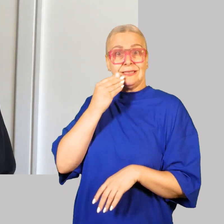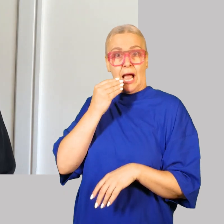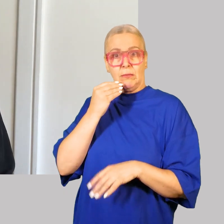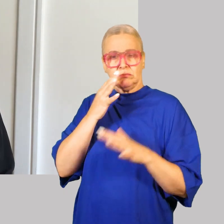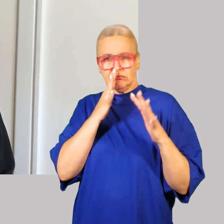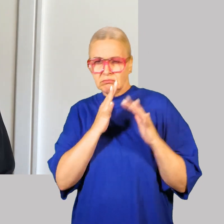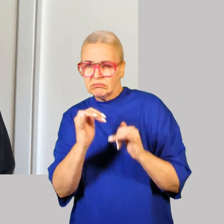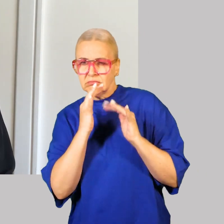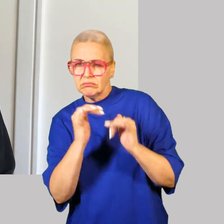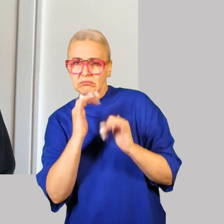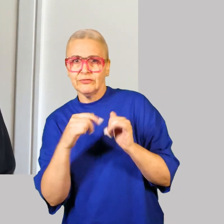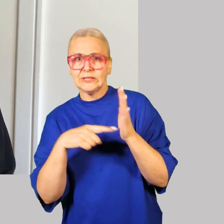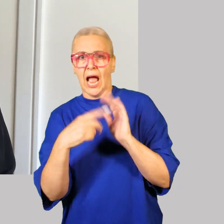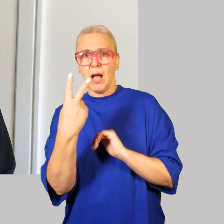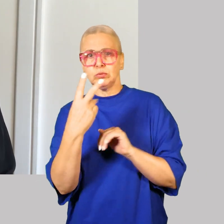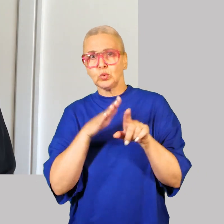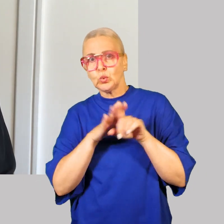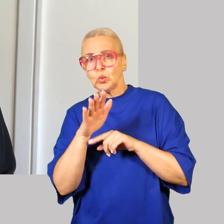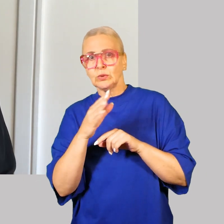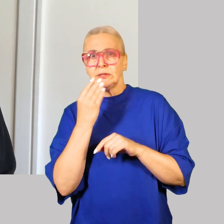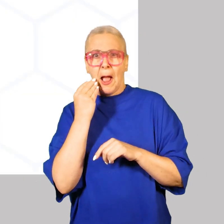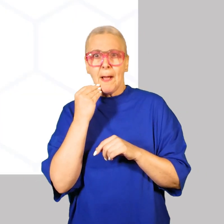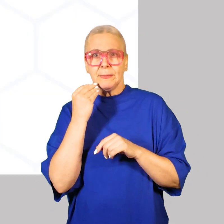are regularly screened for type 2 diabetes.